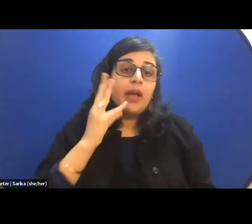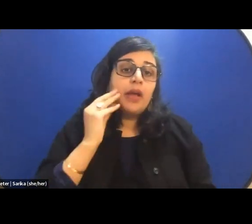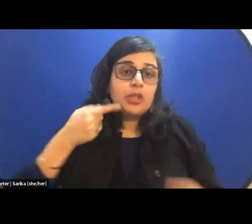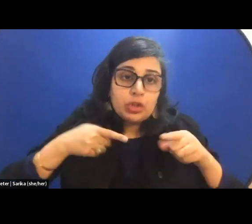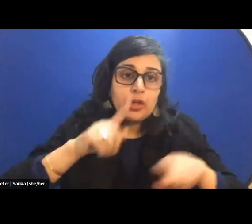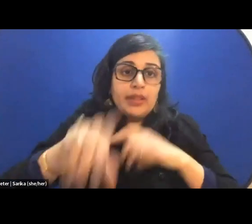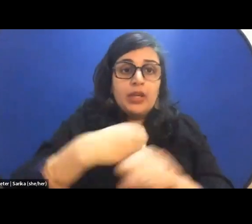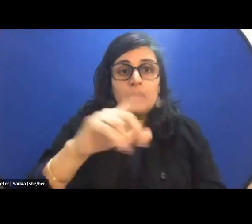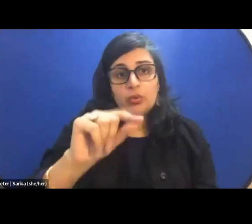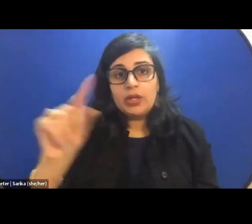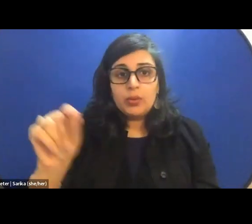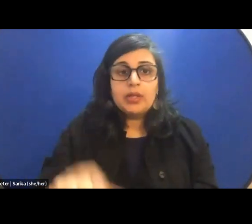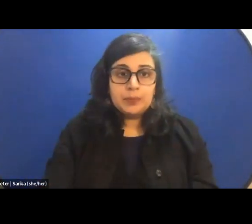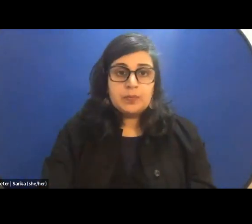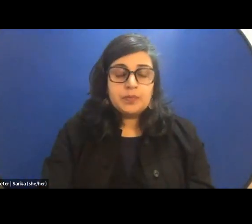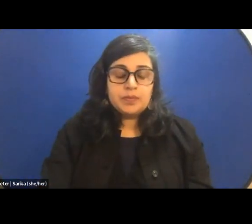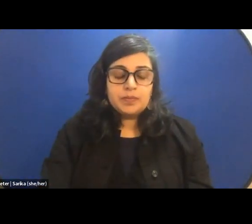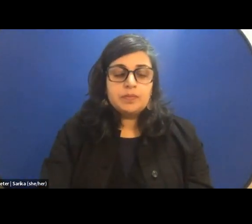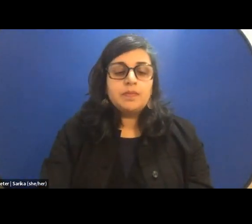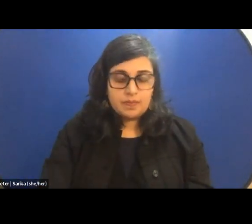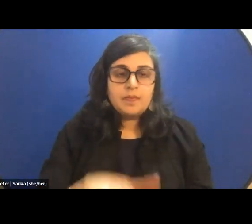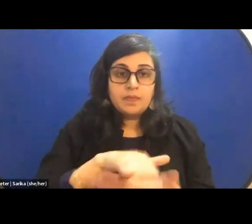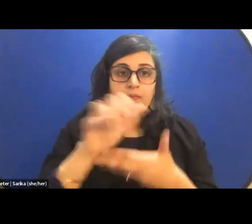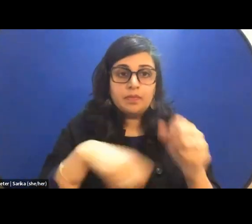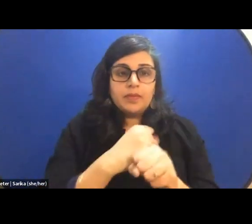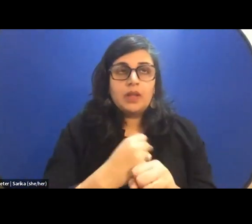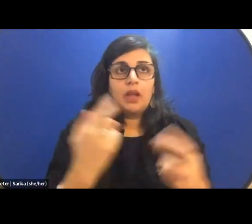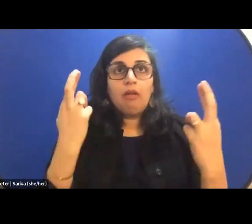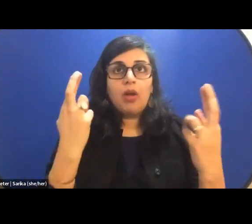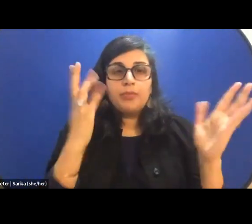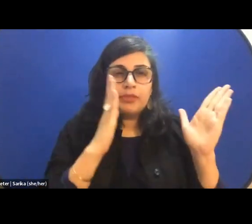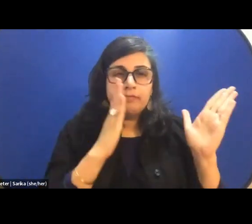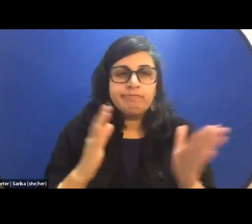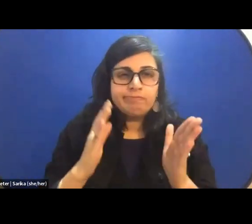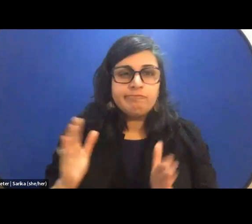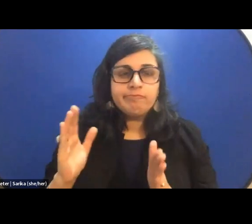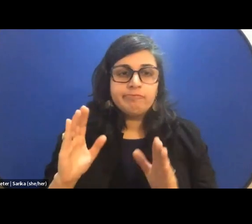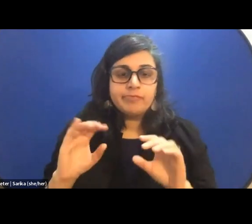capacity representing myself and I'm going to talk to you about an experience I had